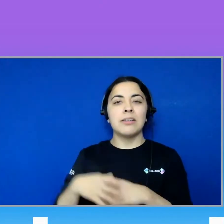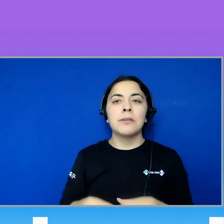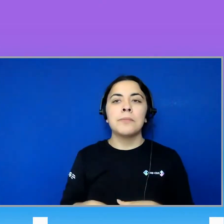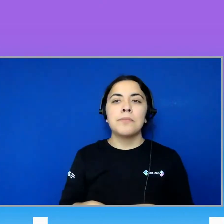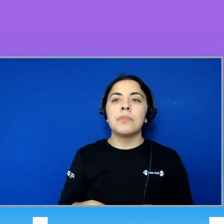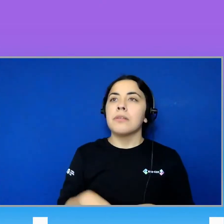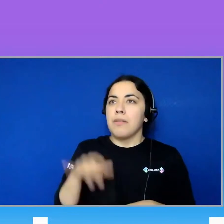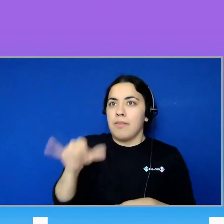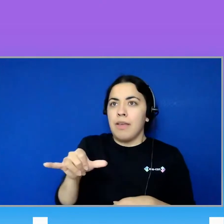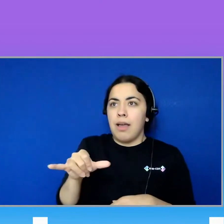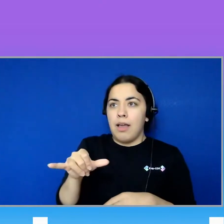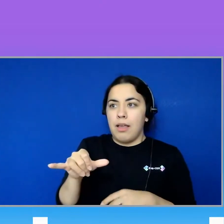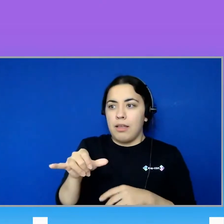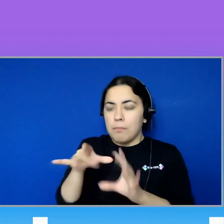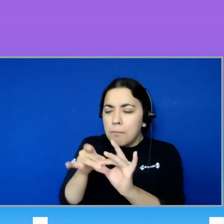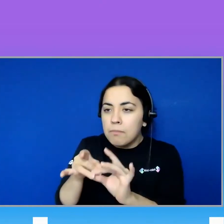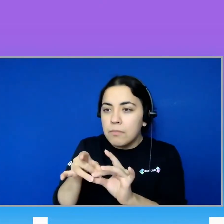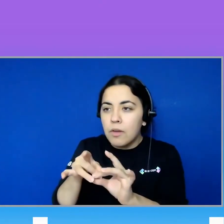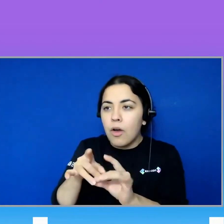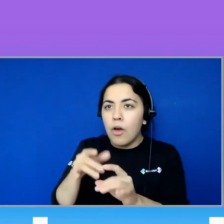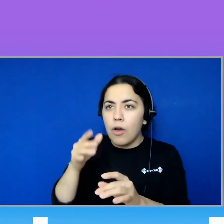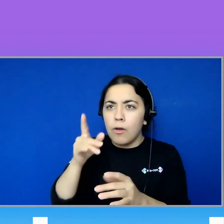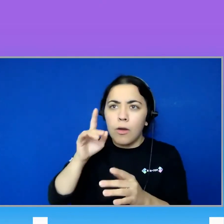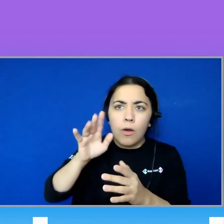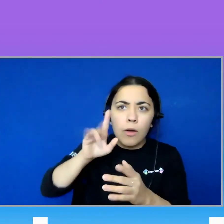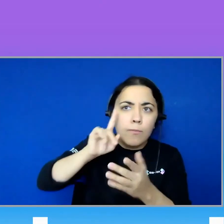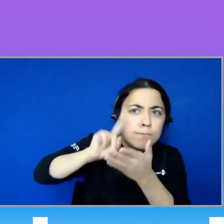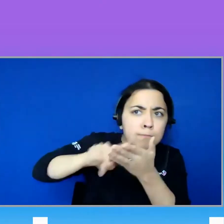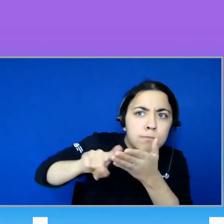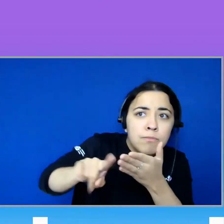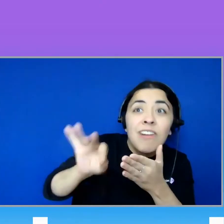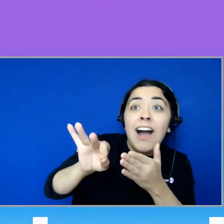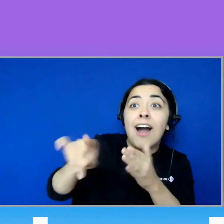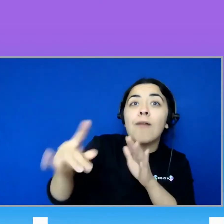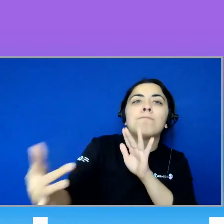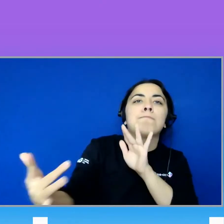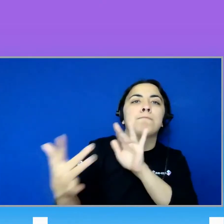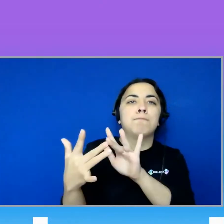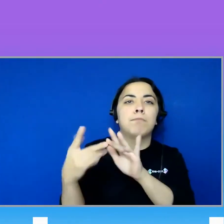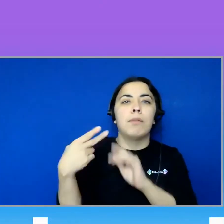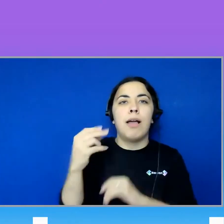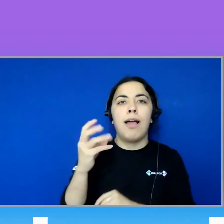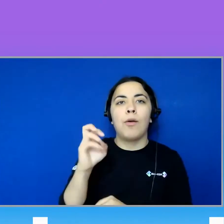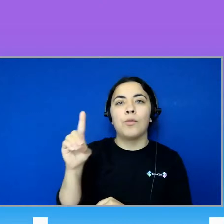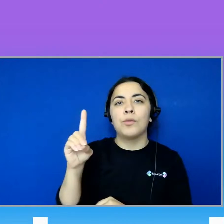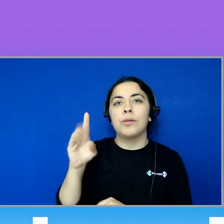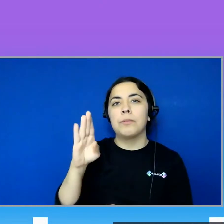that gave her the lead. We found Howard Gutstadt, who's one of